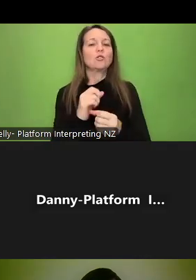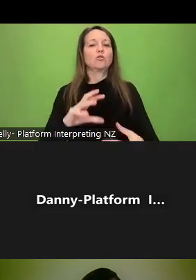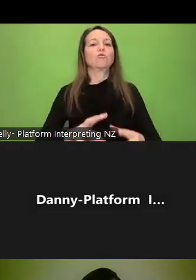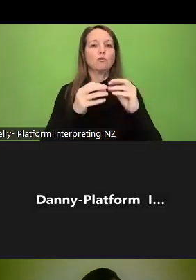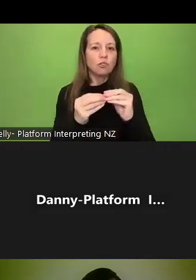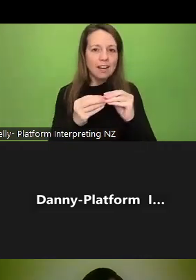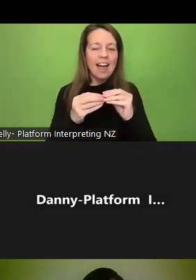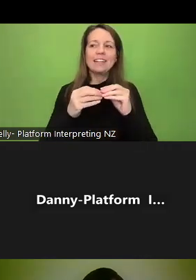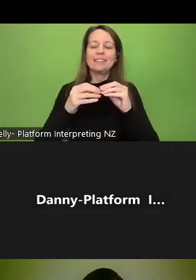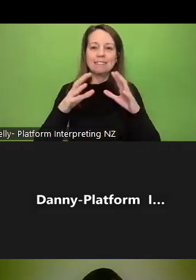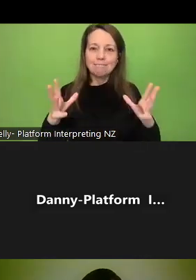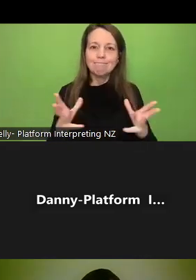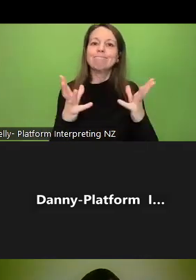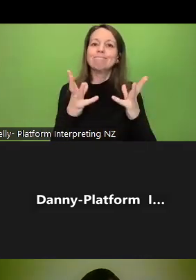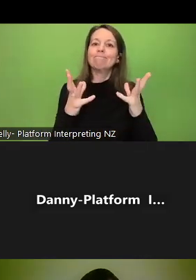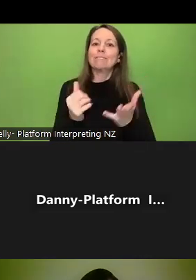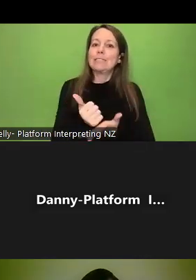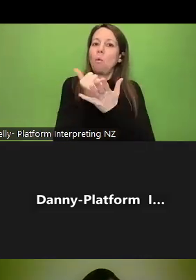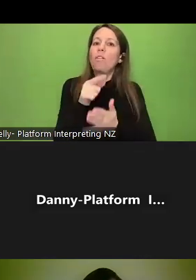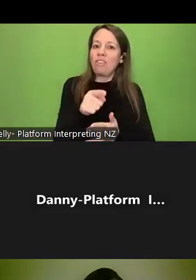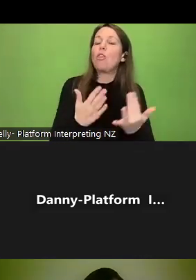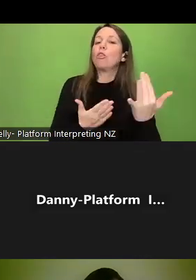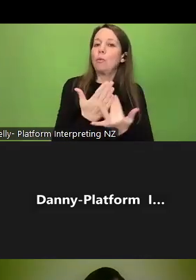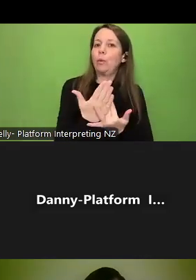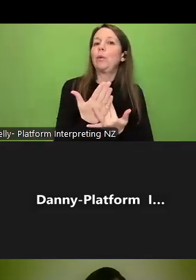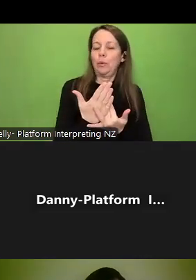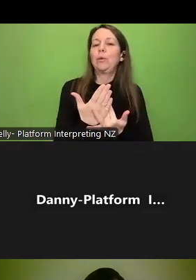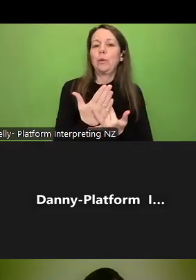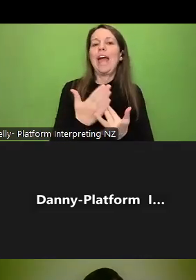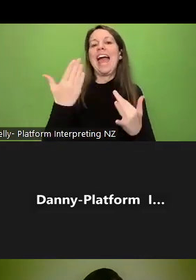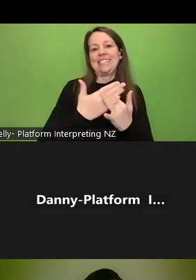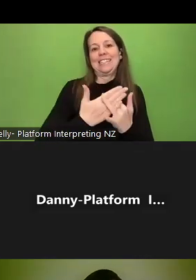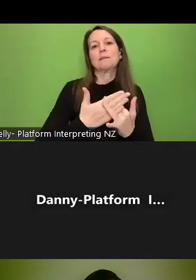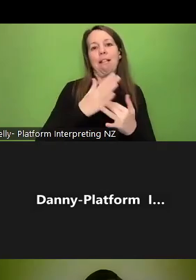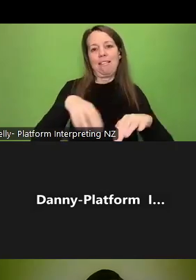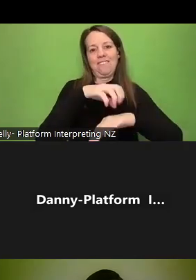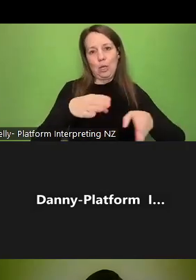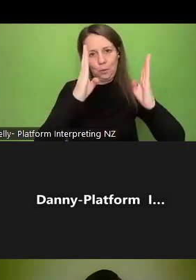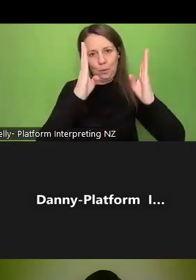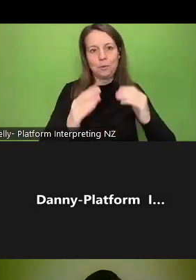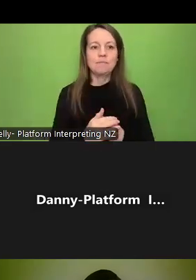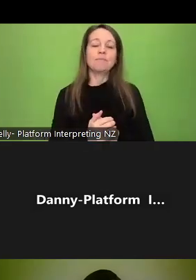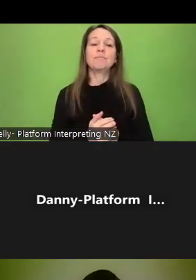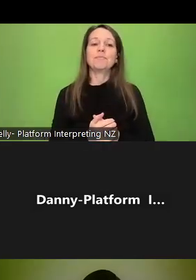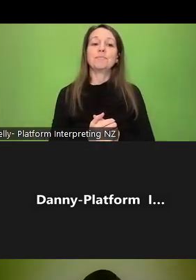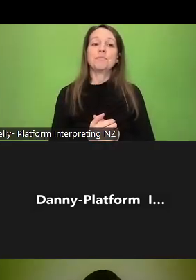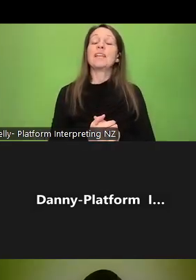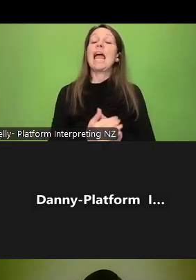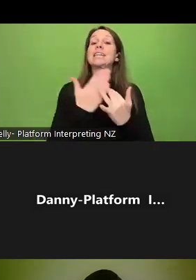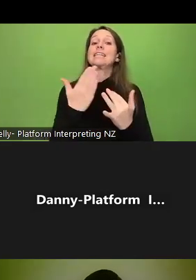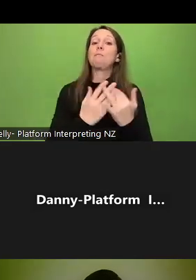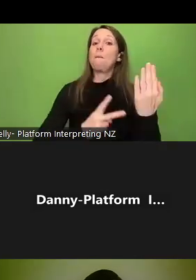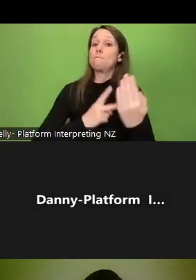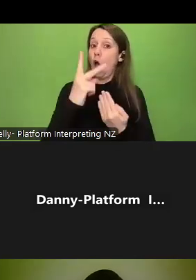So, we also have accessible programs. So these can help make your show more accessible by